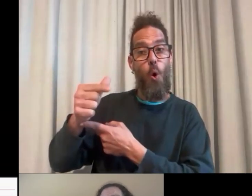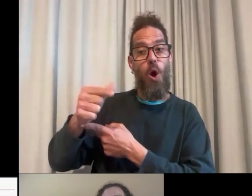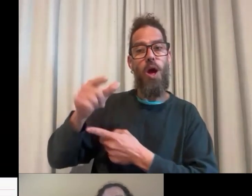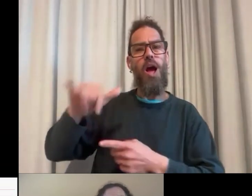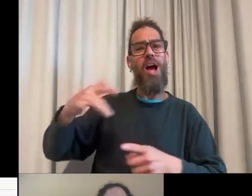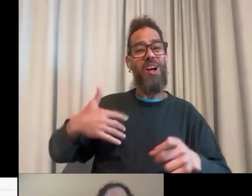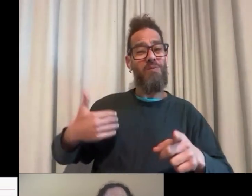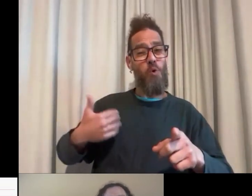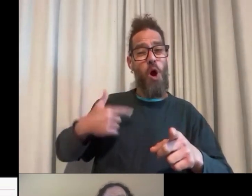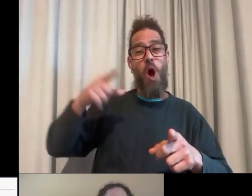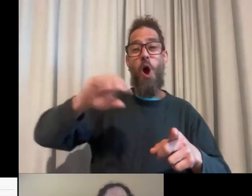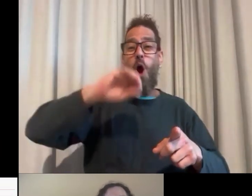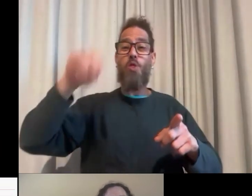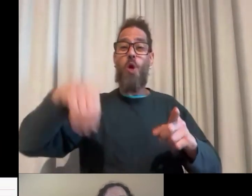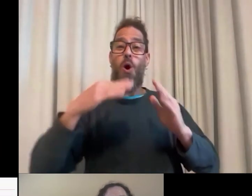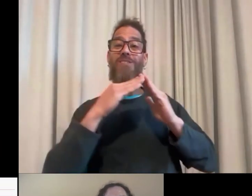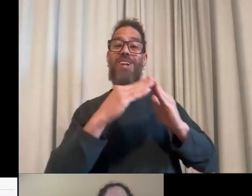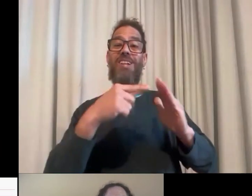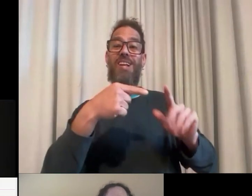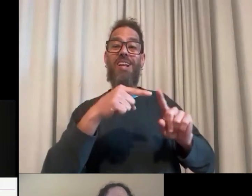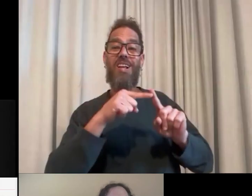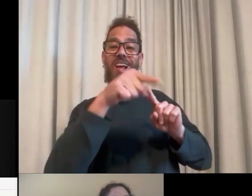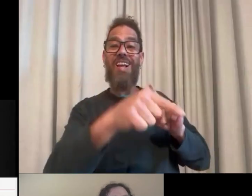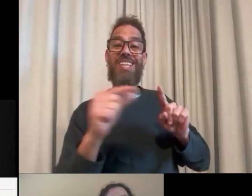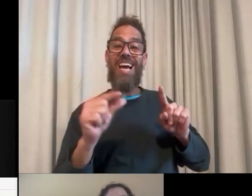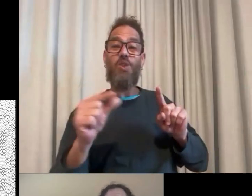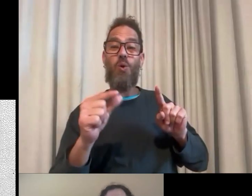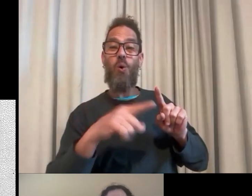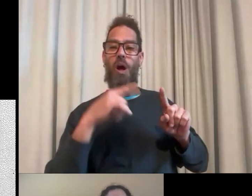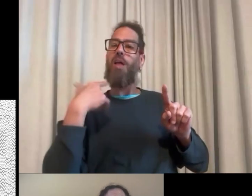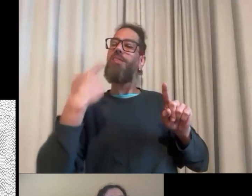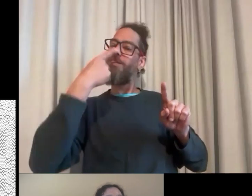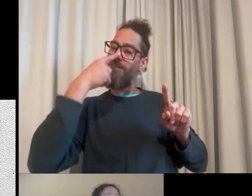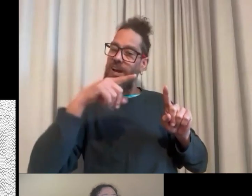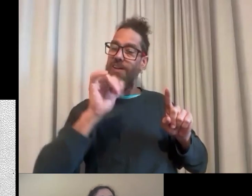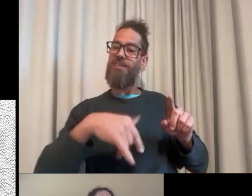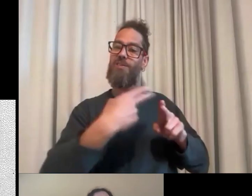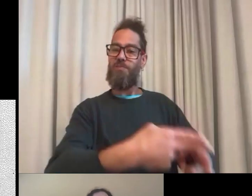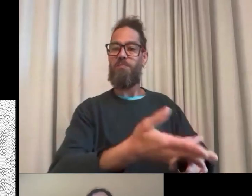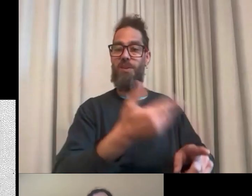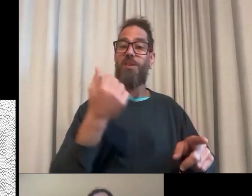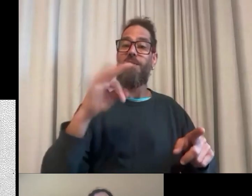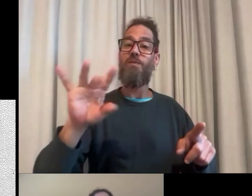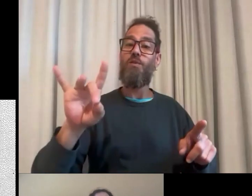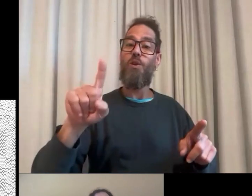what is now Gatineau, across the river from where I'm standing. In 1981, Canada was responsible for the invention of the world's